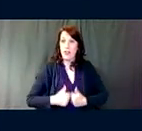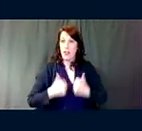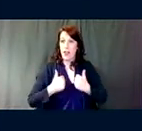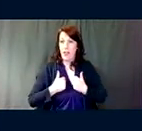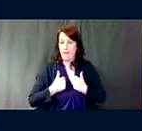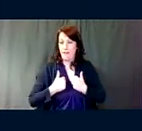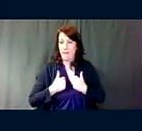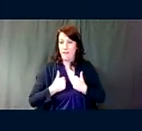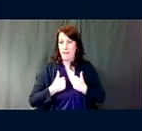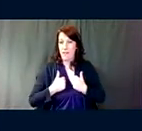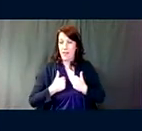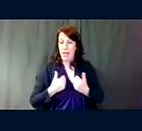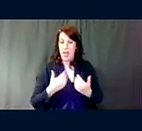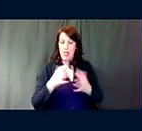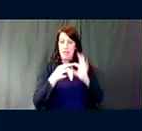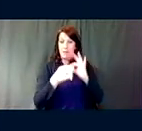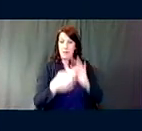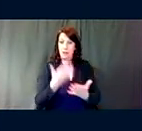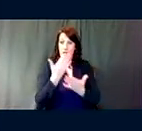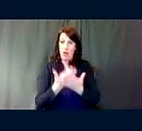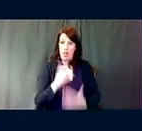MANY, YOU KNOW, OR MAJOR CHANGES IN THEIR LIFE, THIS IS BASED ON